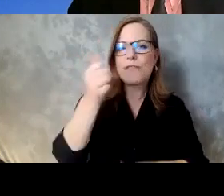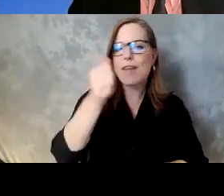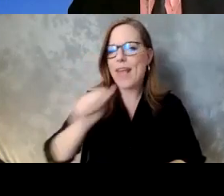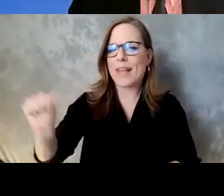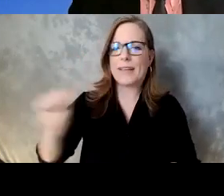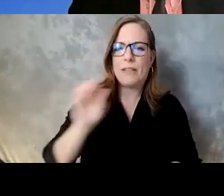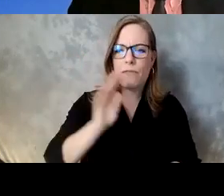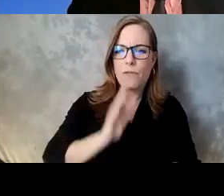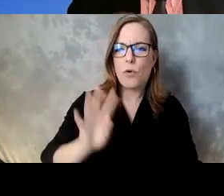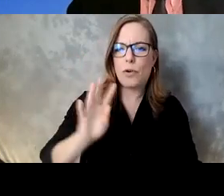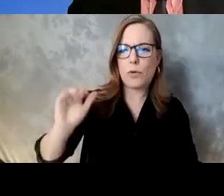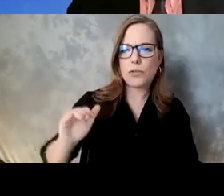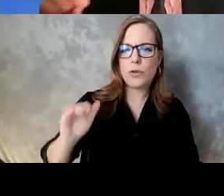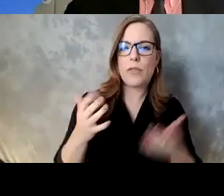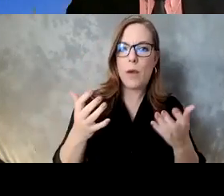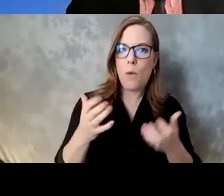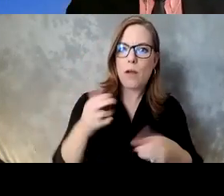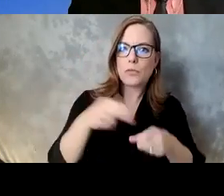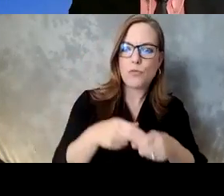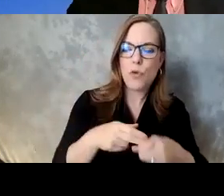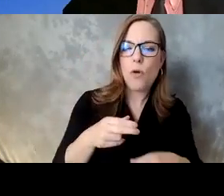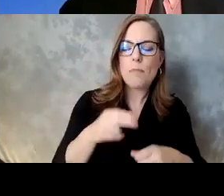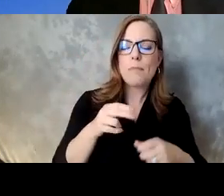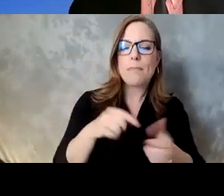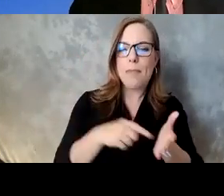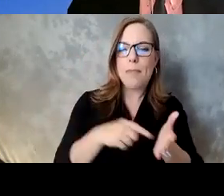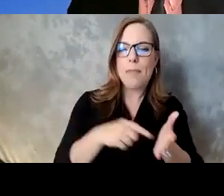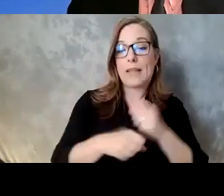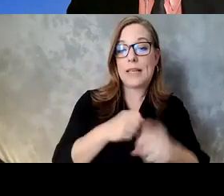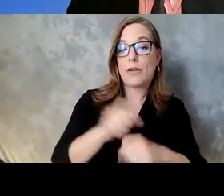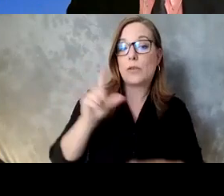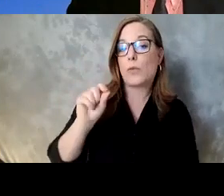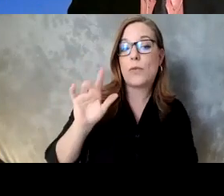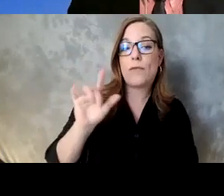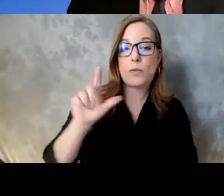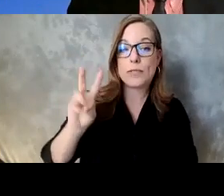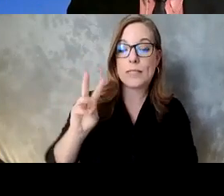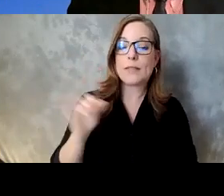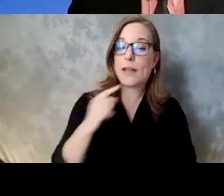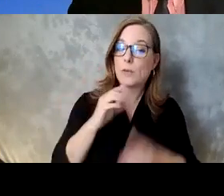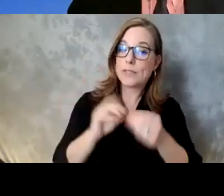wants to enroll by 2025–26. As we've said UPK is the mixed delivery system that includes